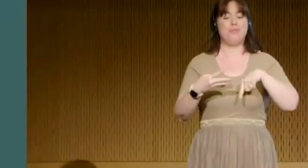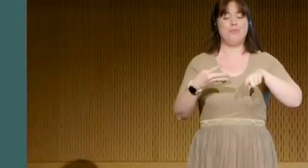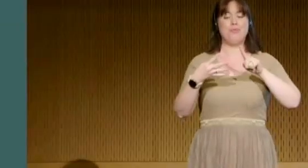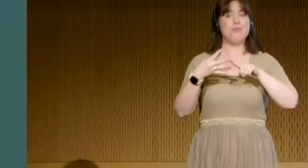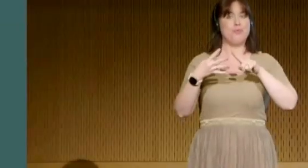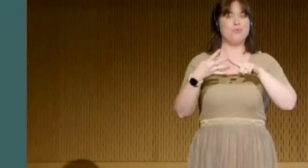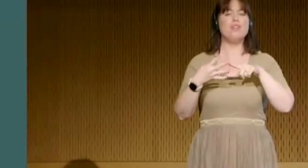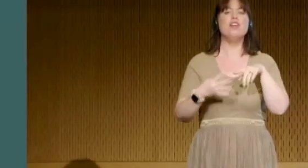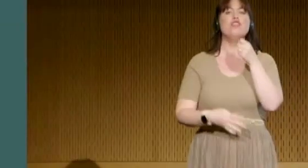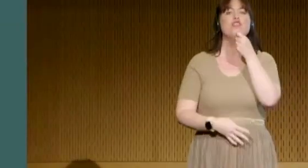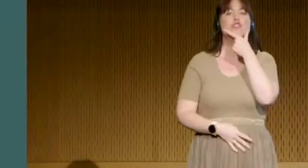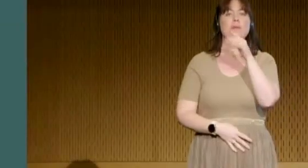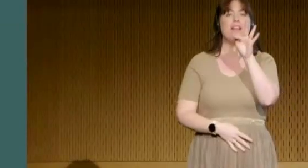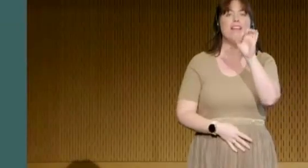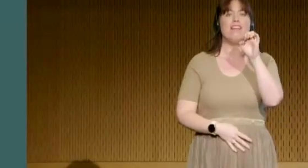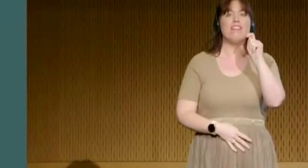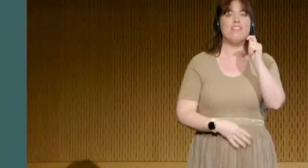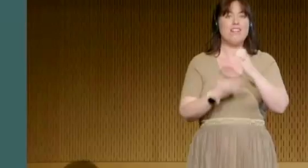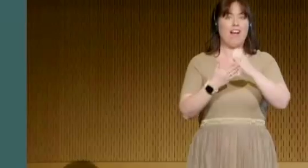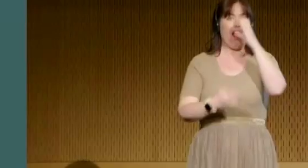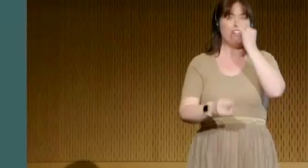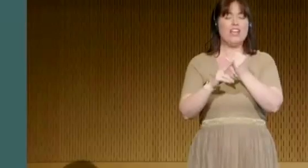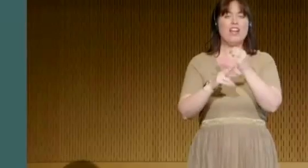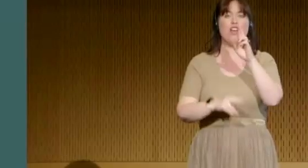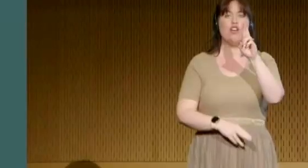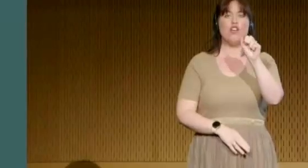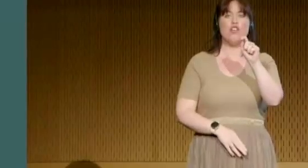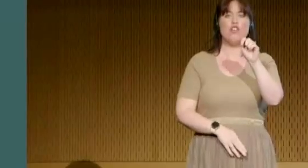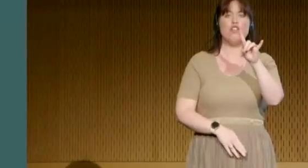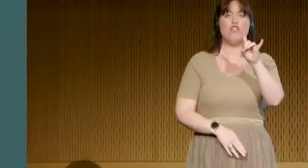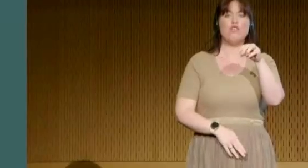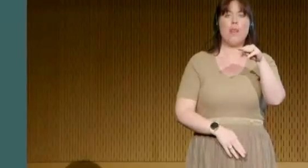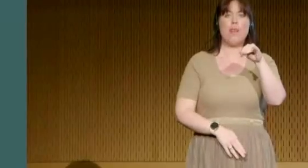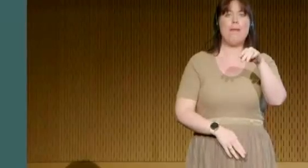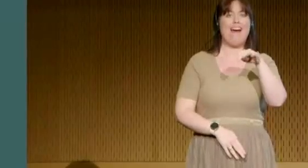College in Rathmines with Lisa Shields. Are you there, Lisa? Yeah, Lisa is going to talk